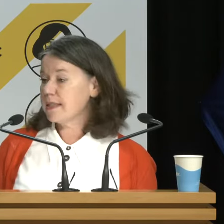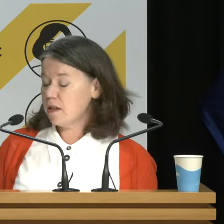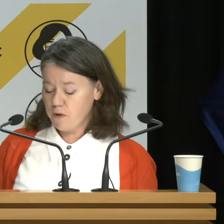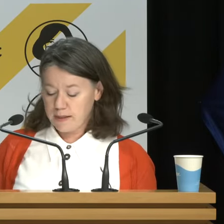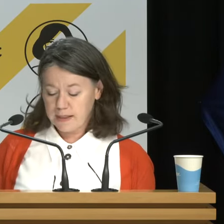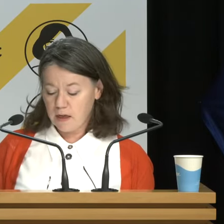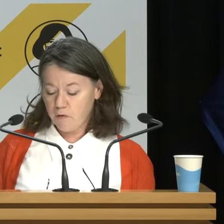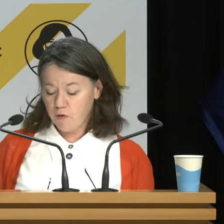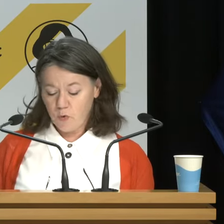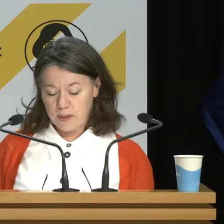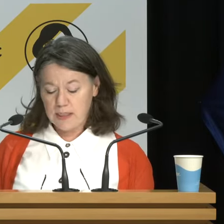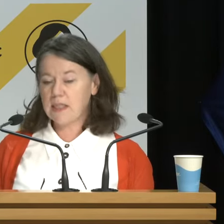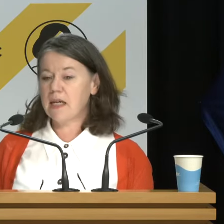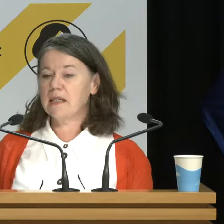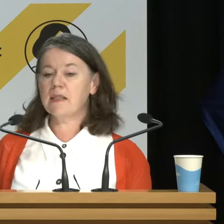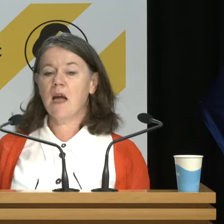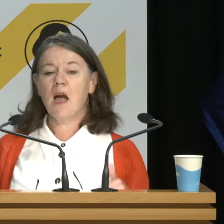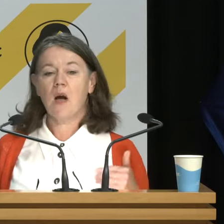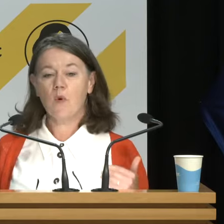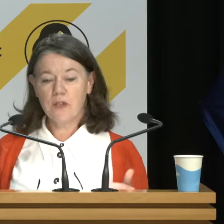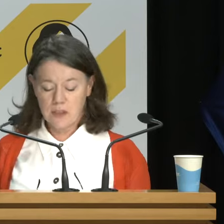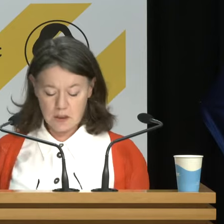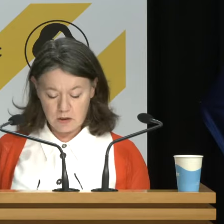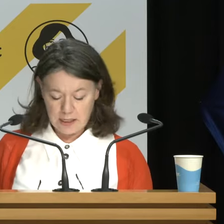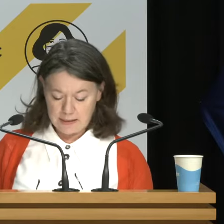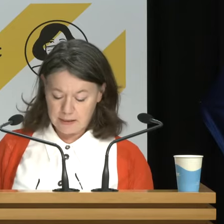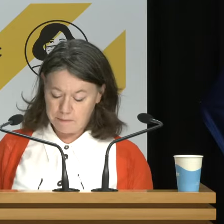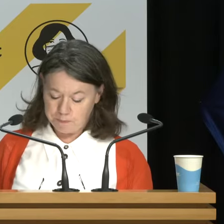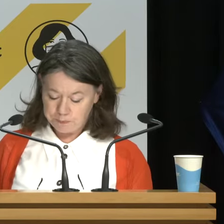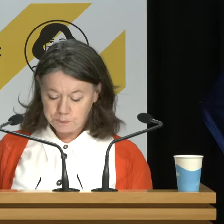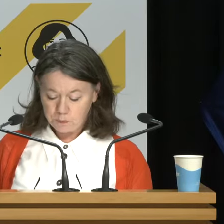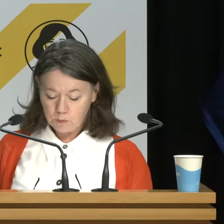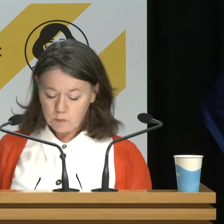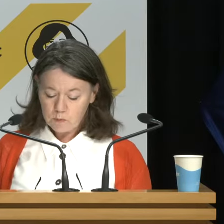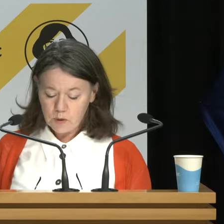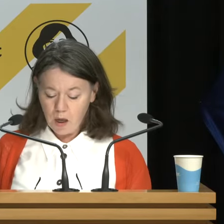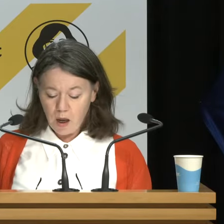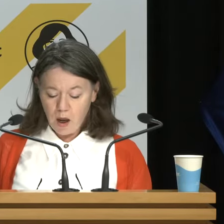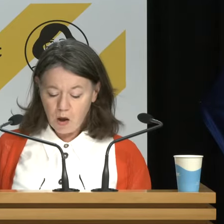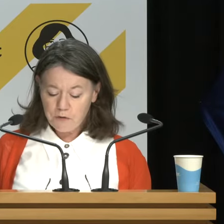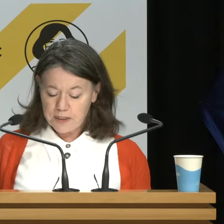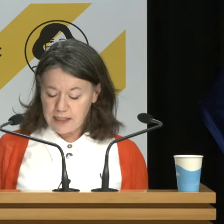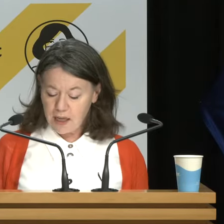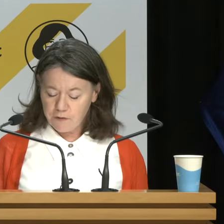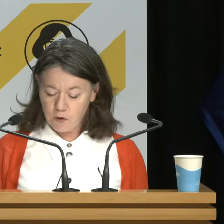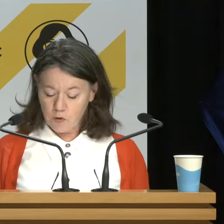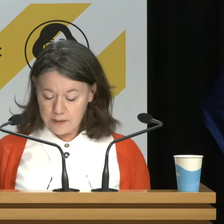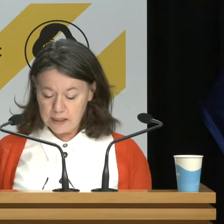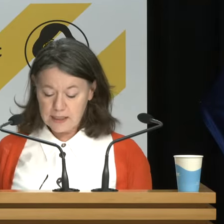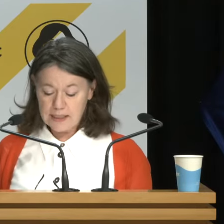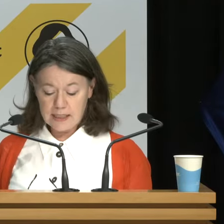all returned a negative test, the level of contact they had with the case means that they are required to self isolate